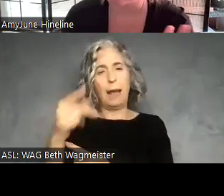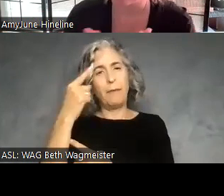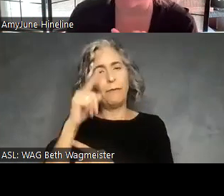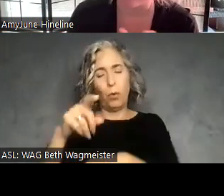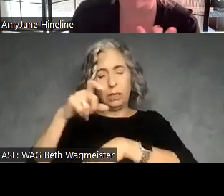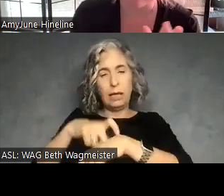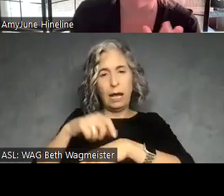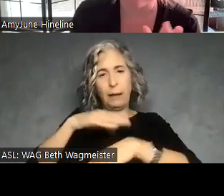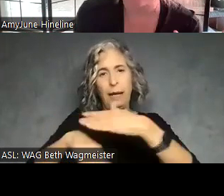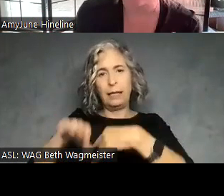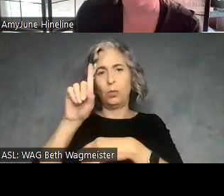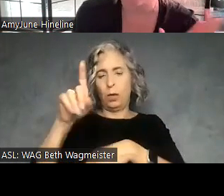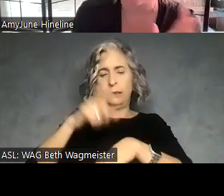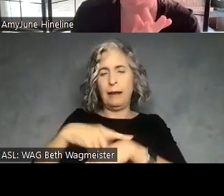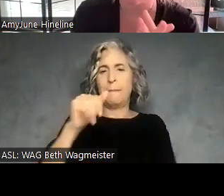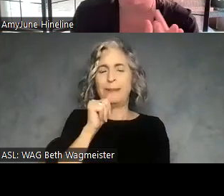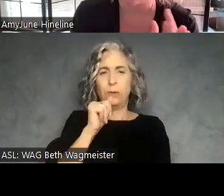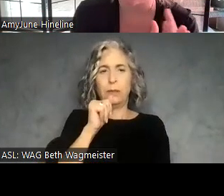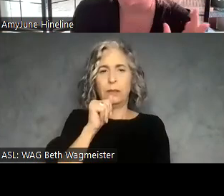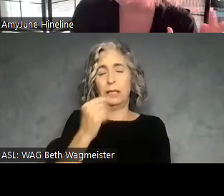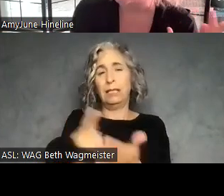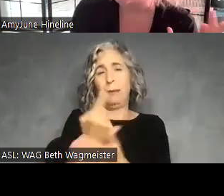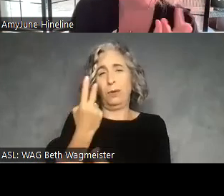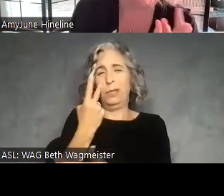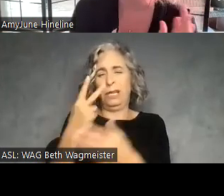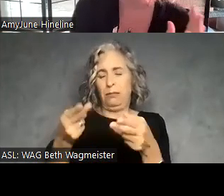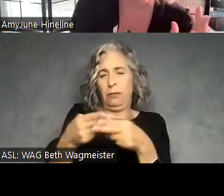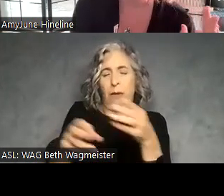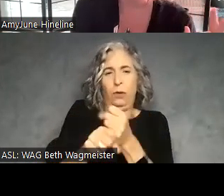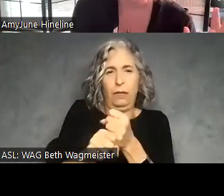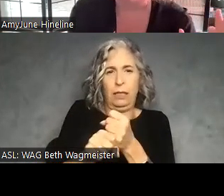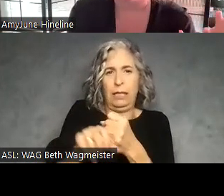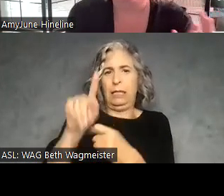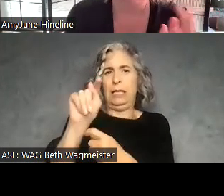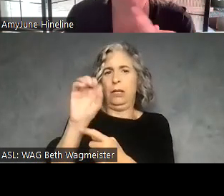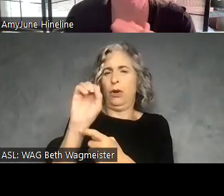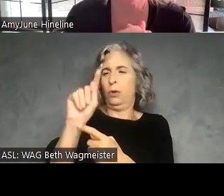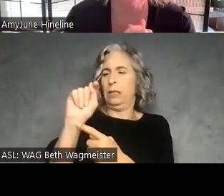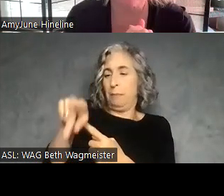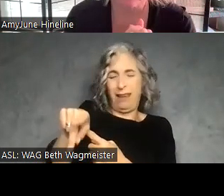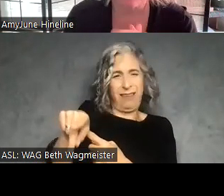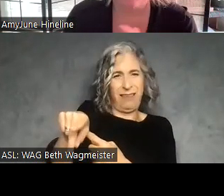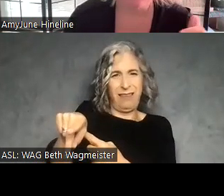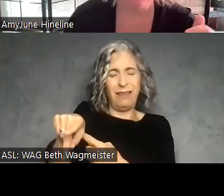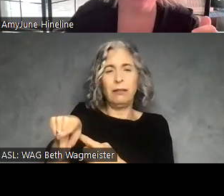card information, but my credit card's upstairs. You know? So here's this added stress of, oh, no,